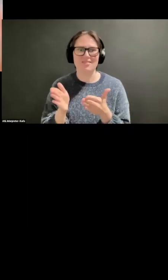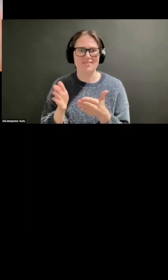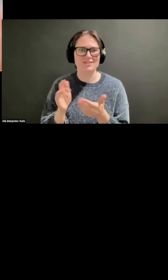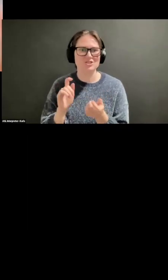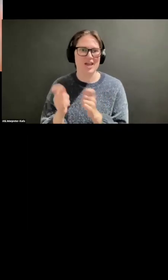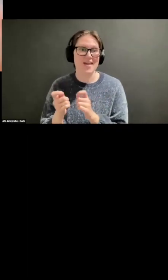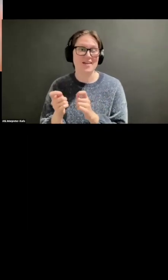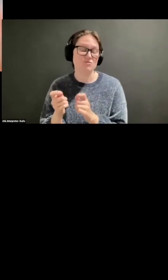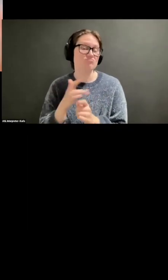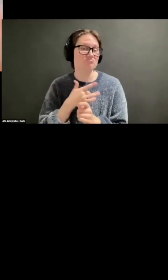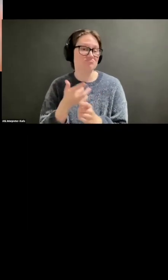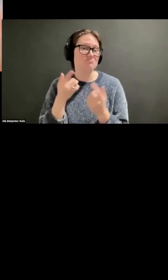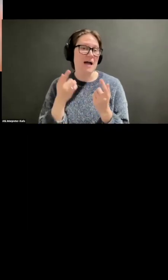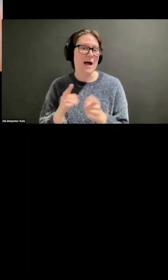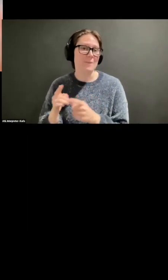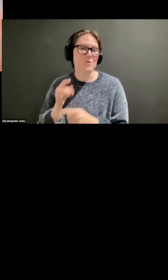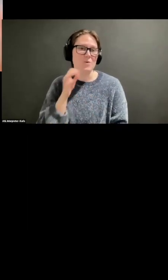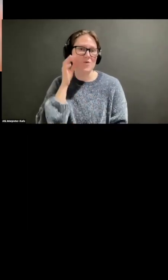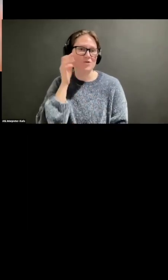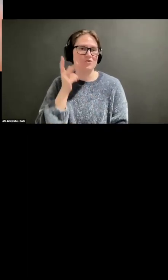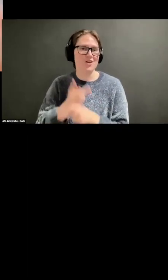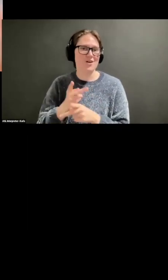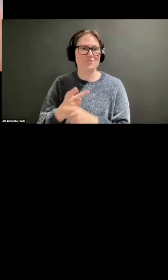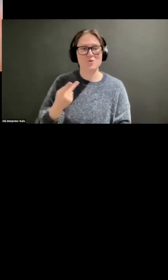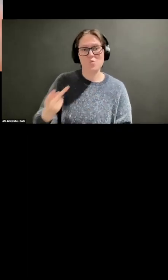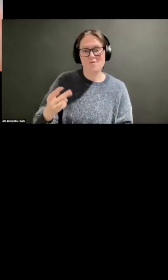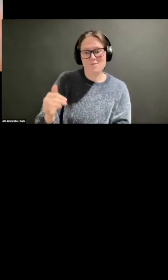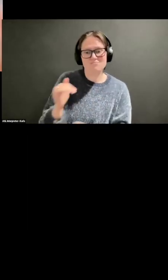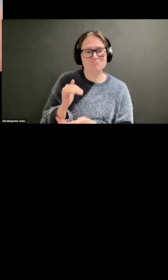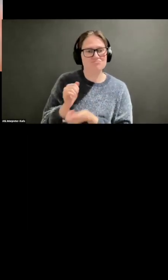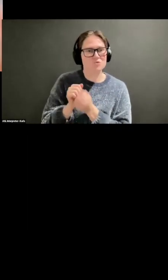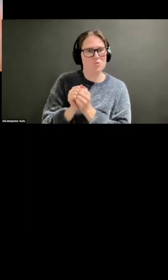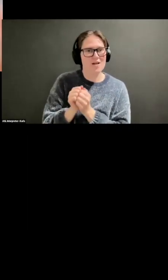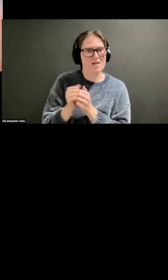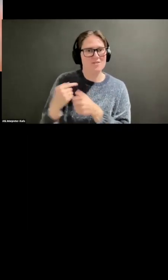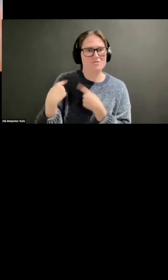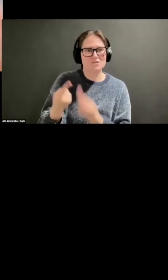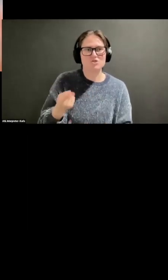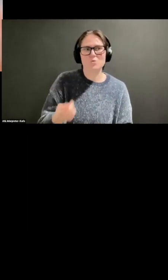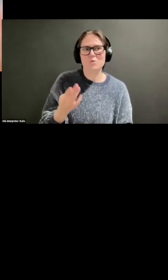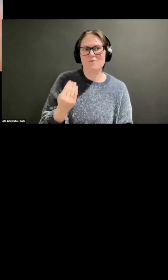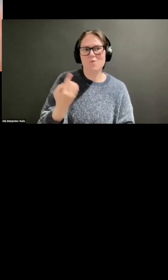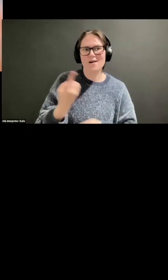since she was 14 days old, and I adopted her legally through the court system last January.